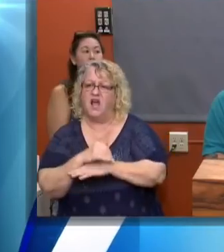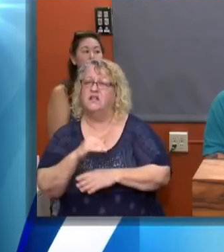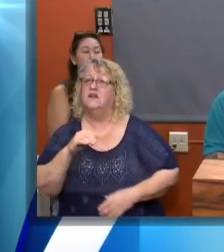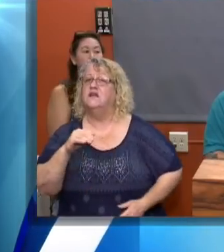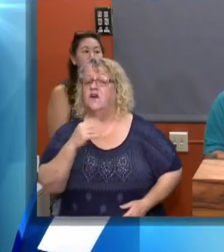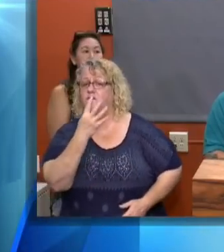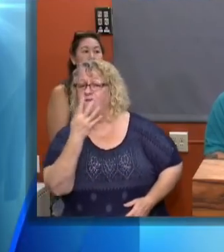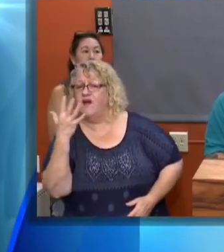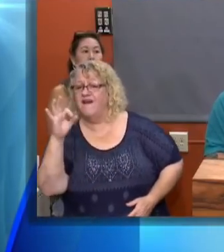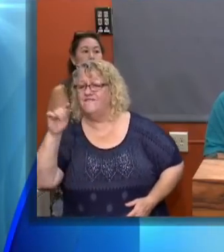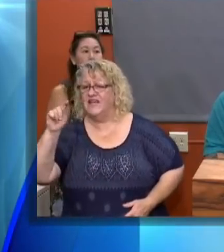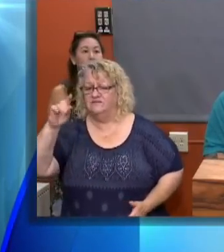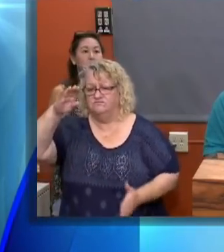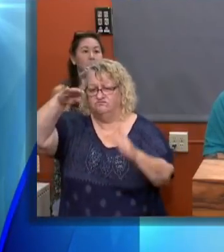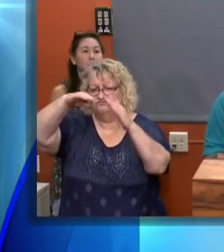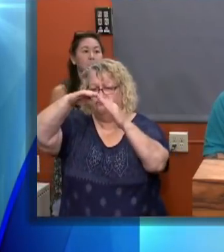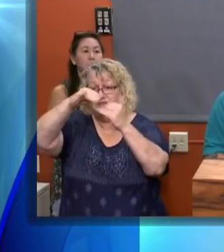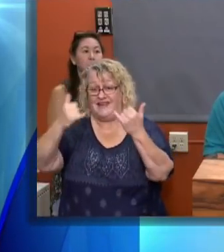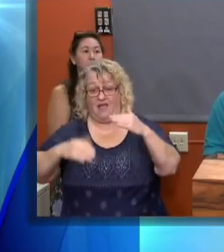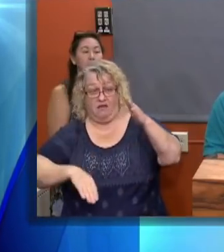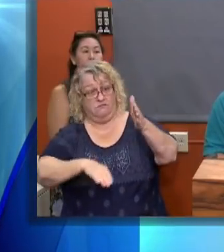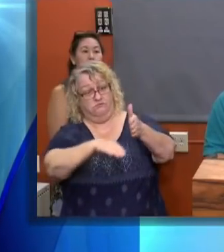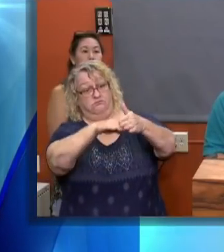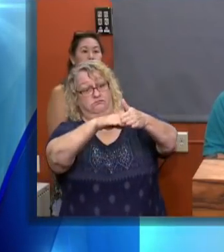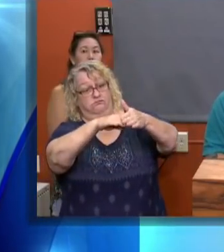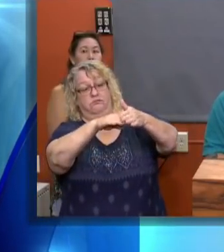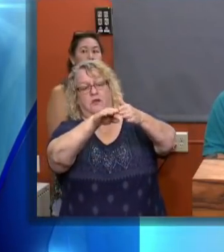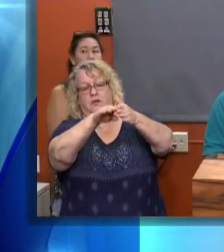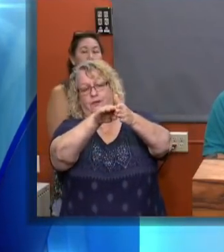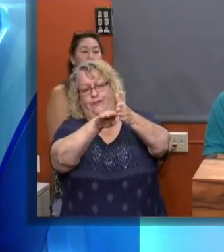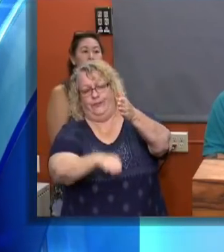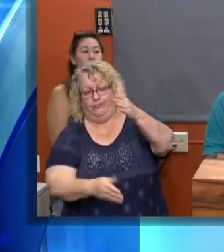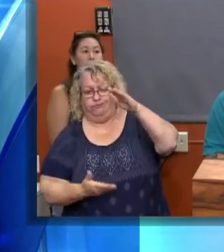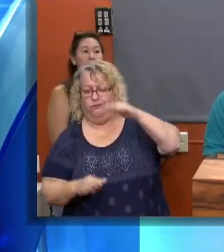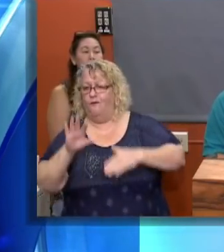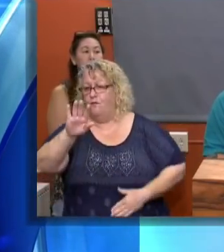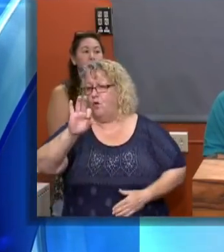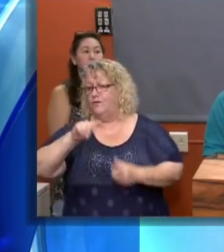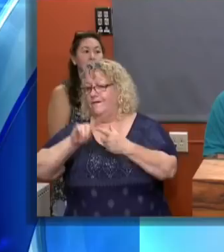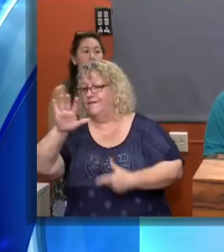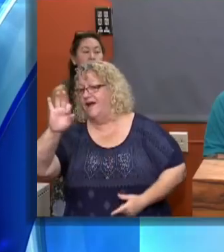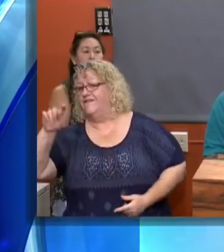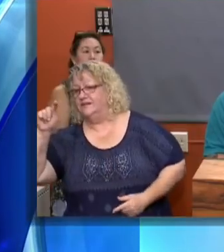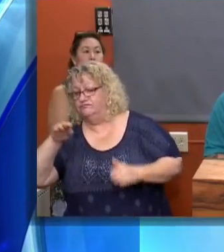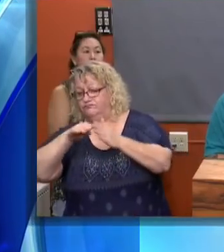HANDLE THE RAINS WE SAW LAST NIGHT. WE DIDN'T LOWER IT ENOUGH. IT WAS ABOUT 4 OR 5 FEET